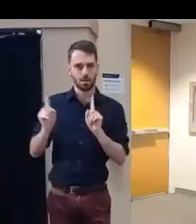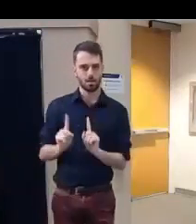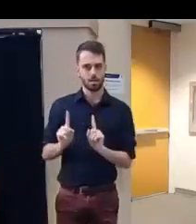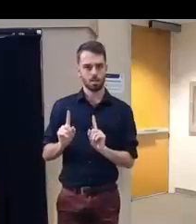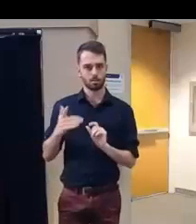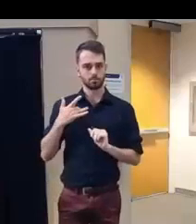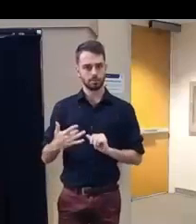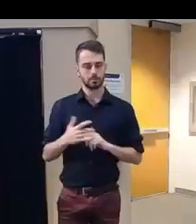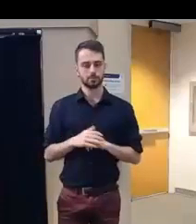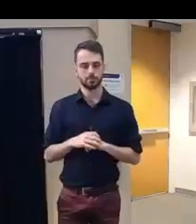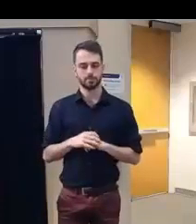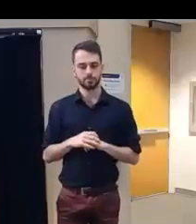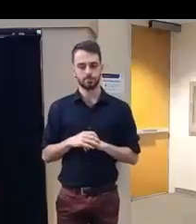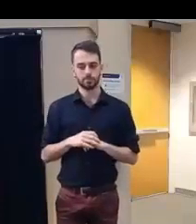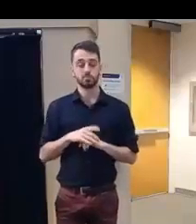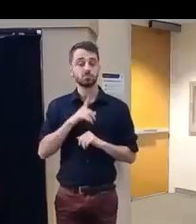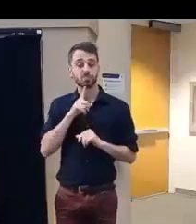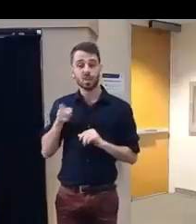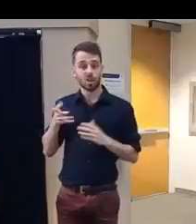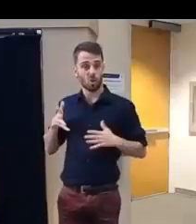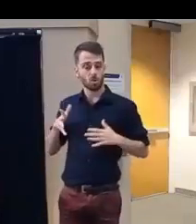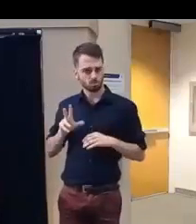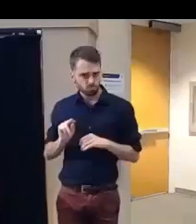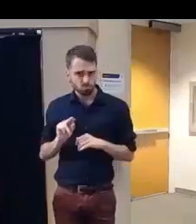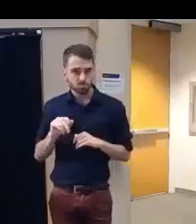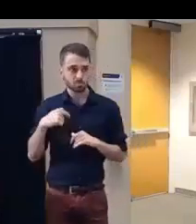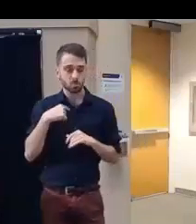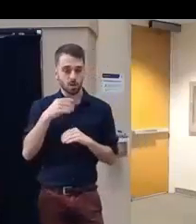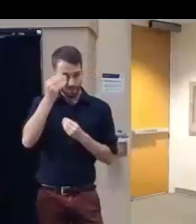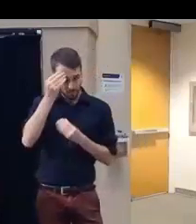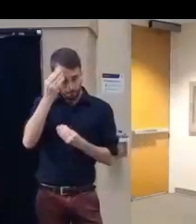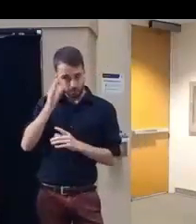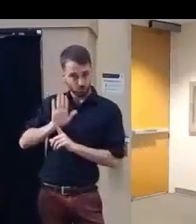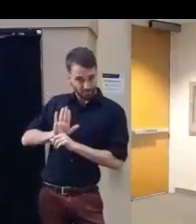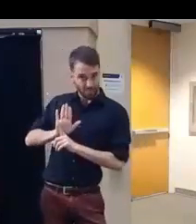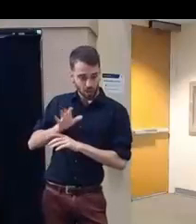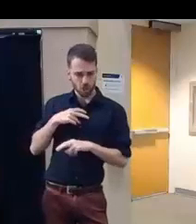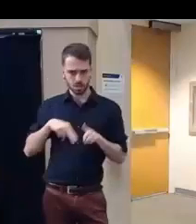information into the chart so they're practicing communicating uh their impressions in written form